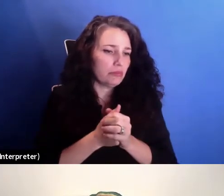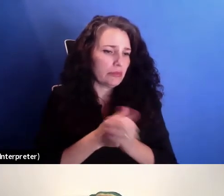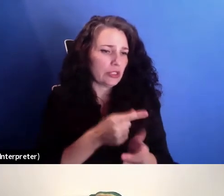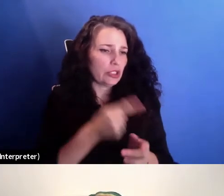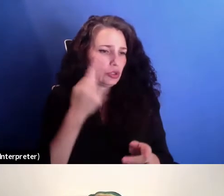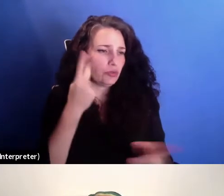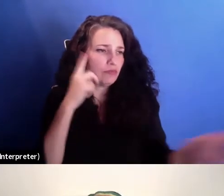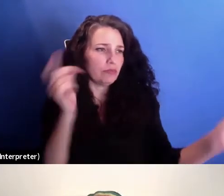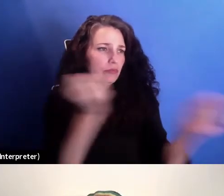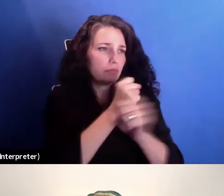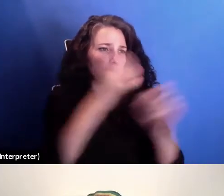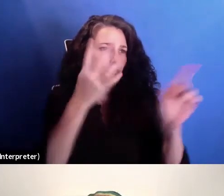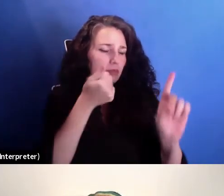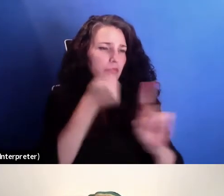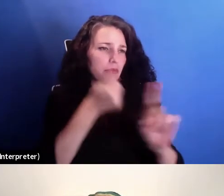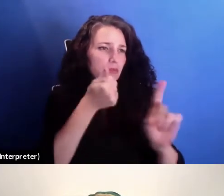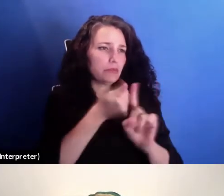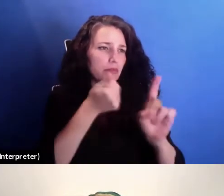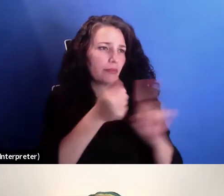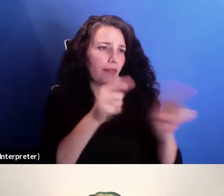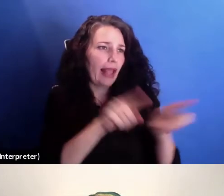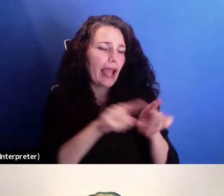as standing in for the viewer in a way,